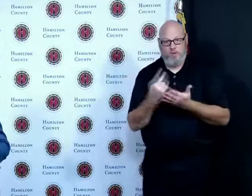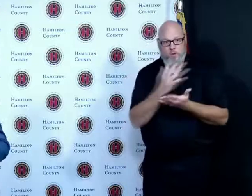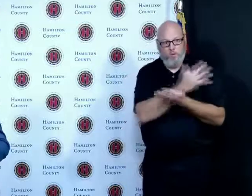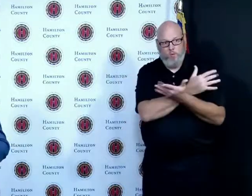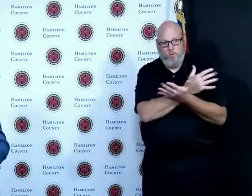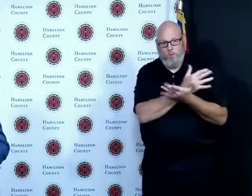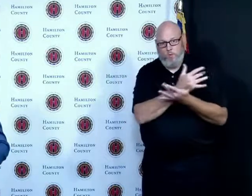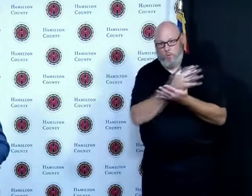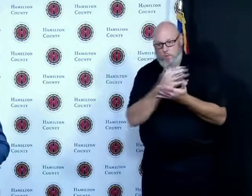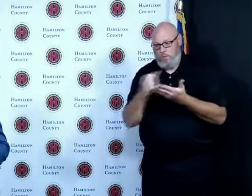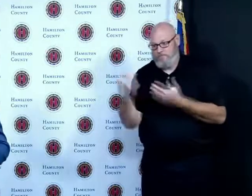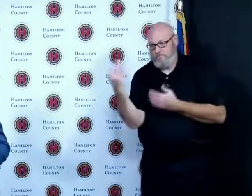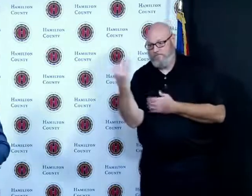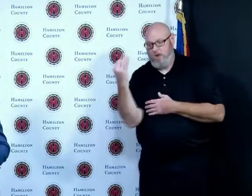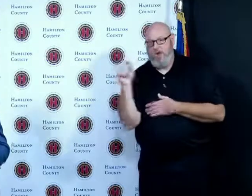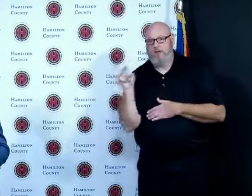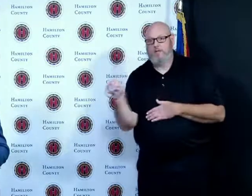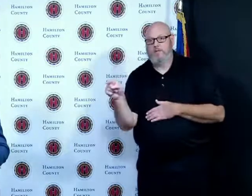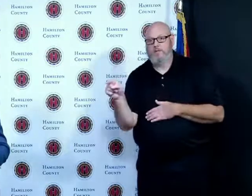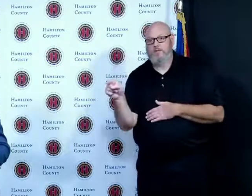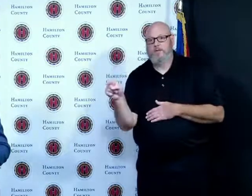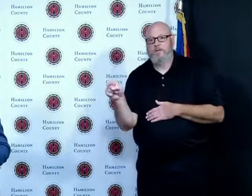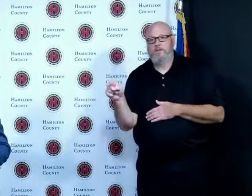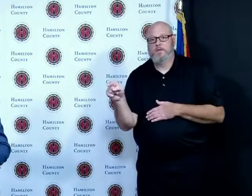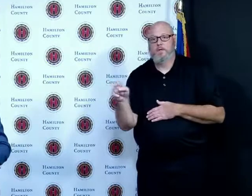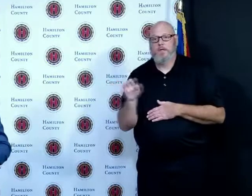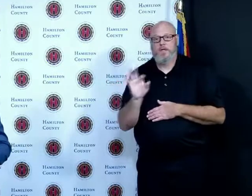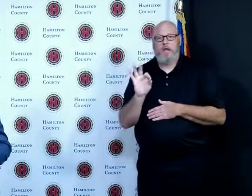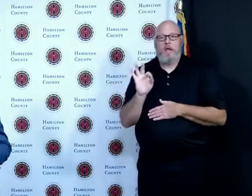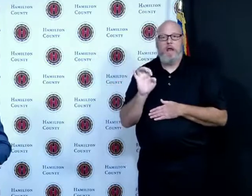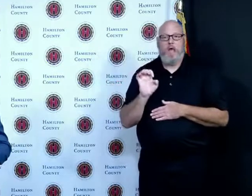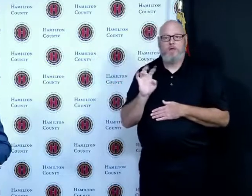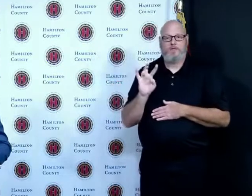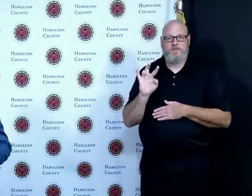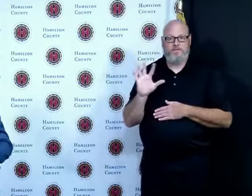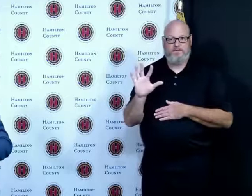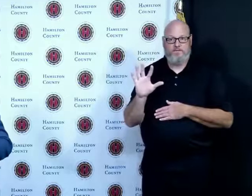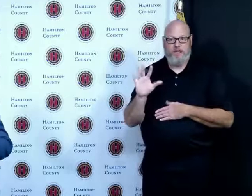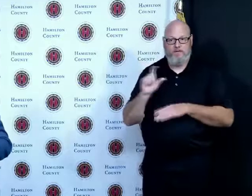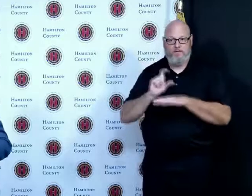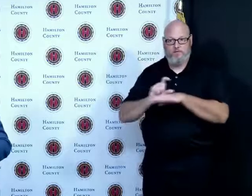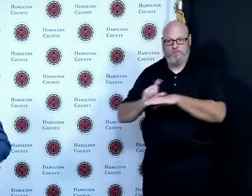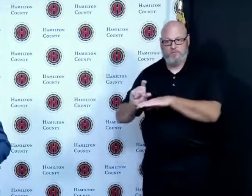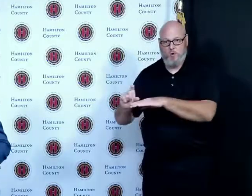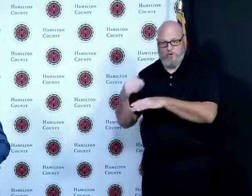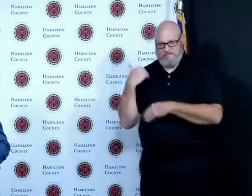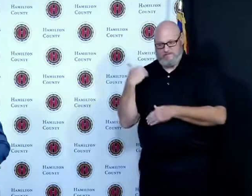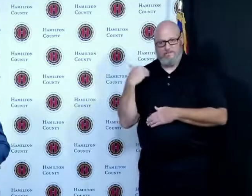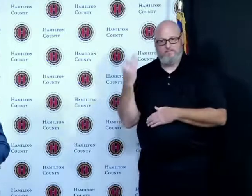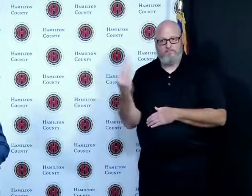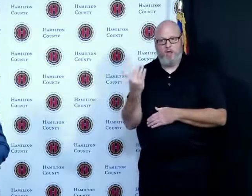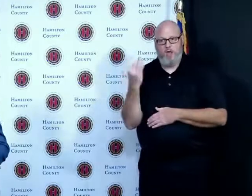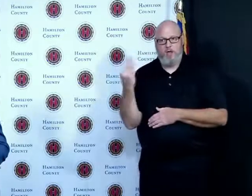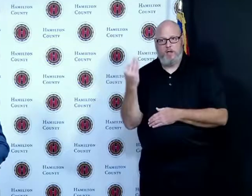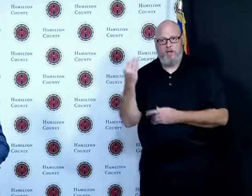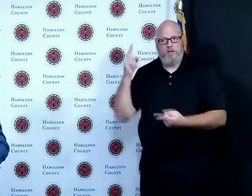975 doses on Friday we will be down to 27 doses and trust me we will have a outlet for those doses